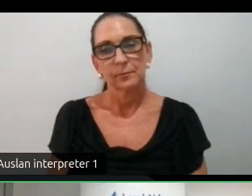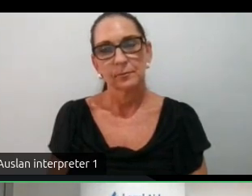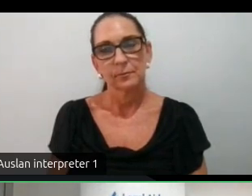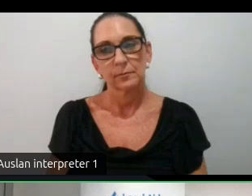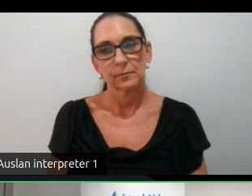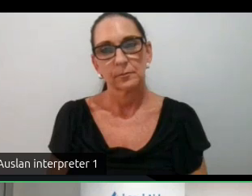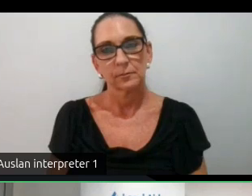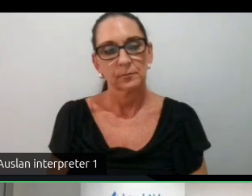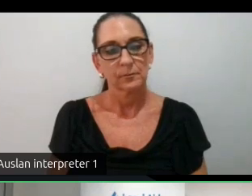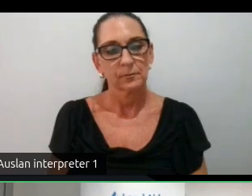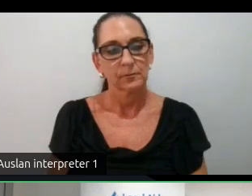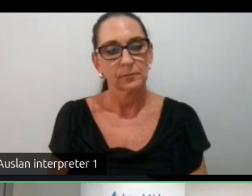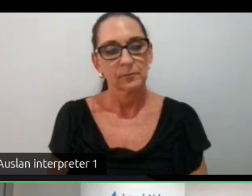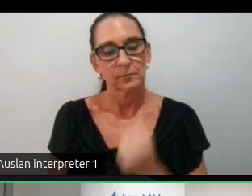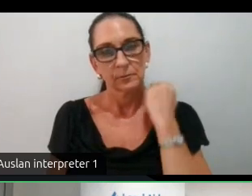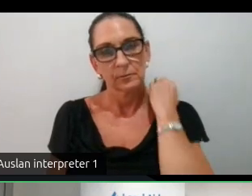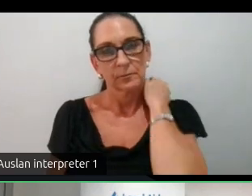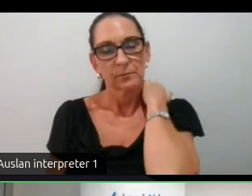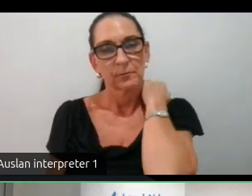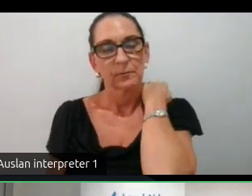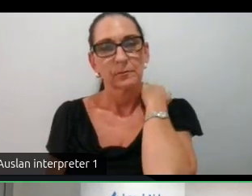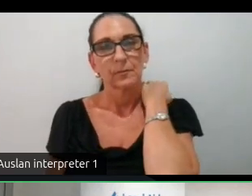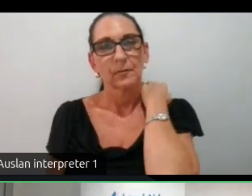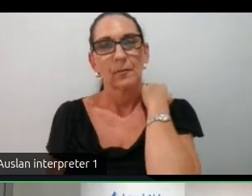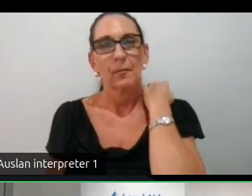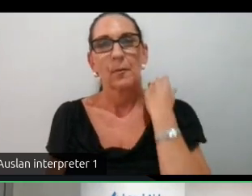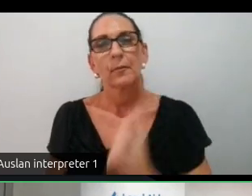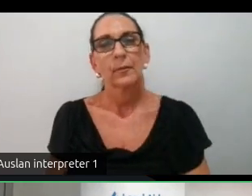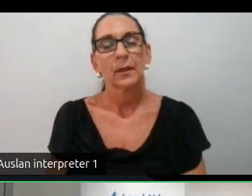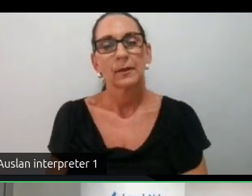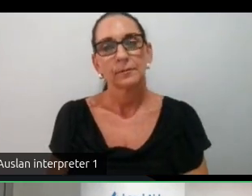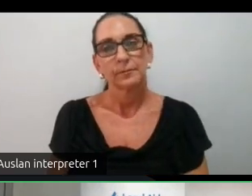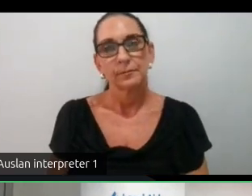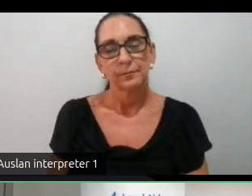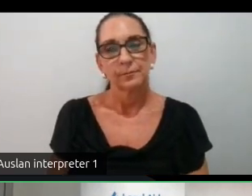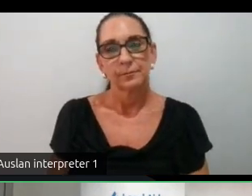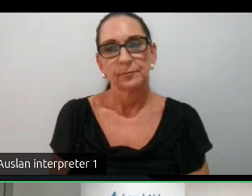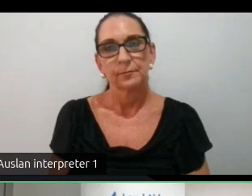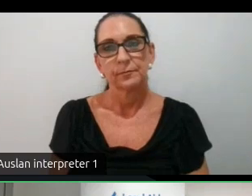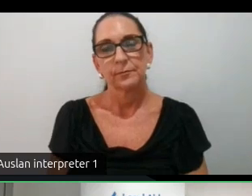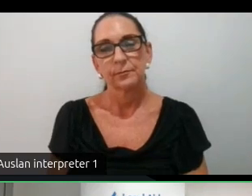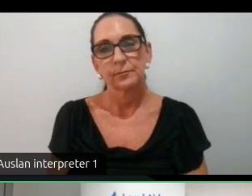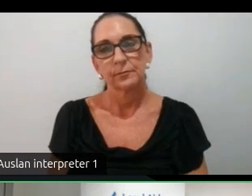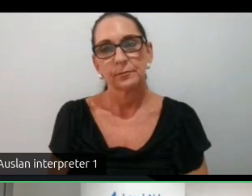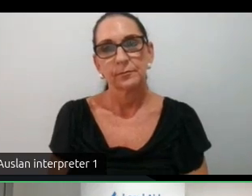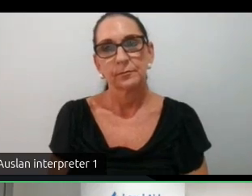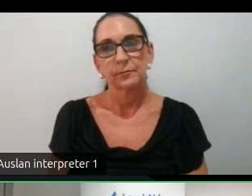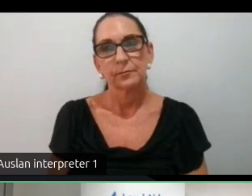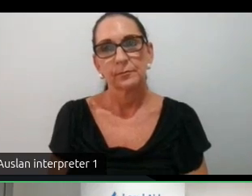on to our next poll. So we're wanting to know what is your experience with people recently